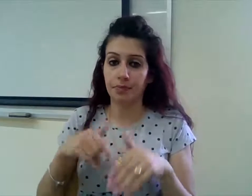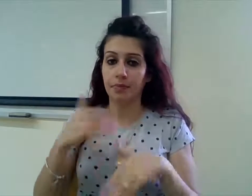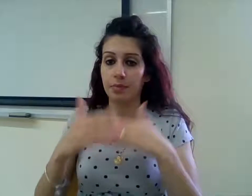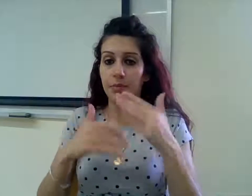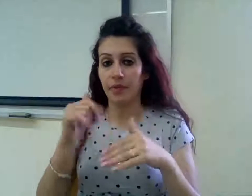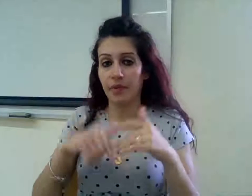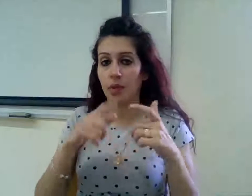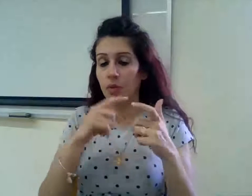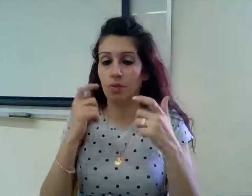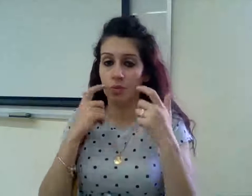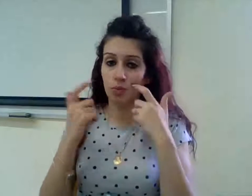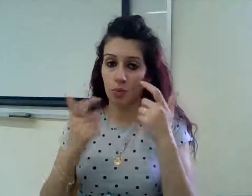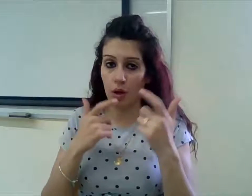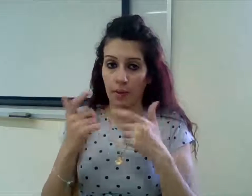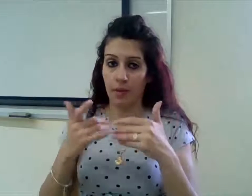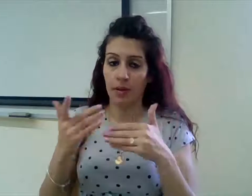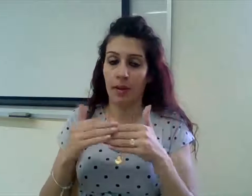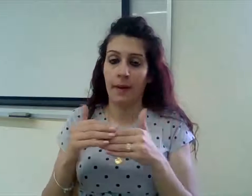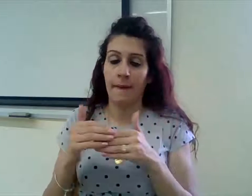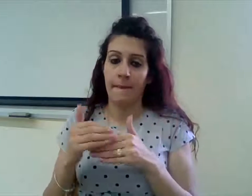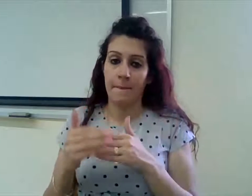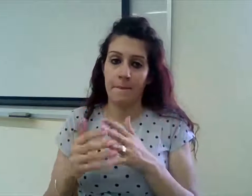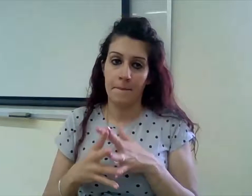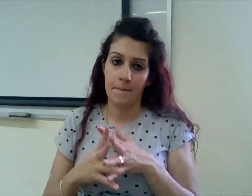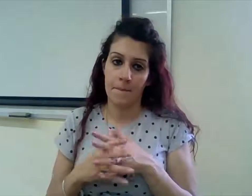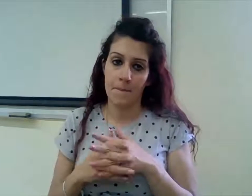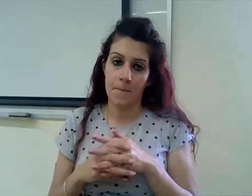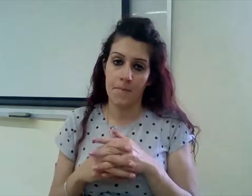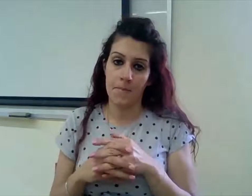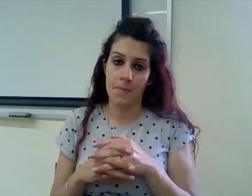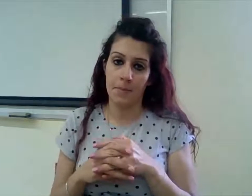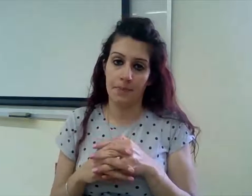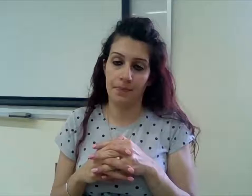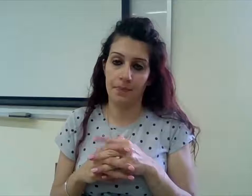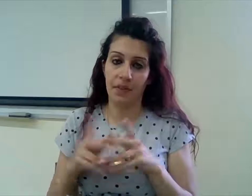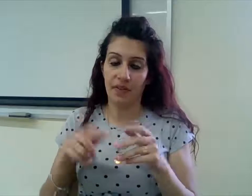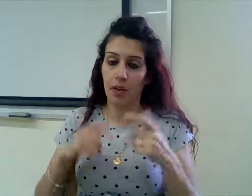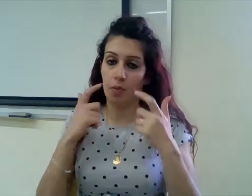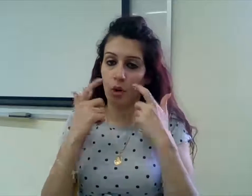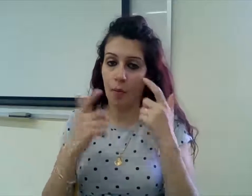but I agree also what has been said today that there's a lot of